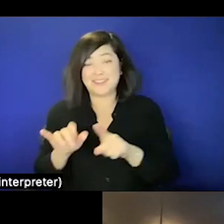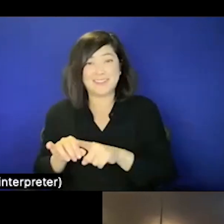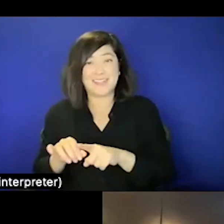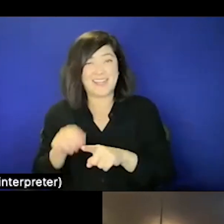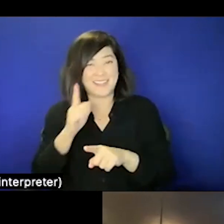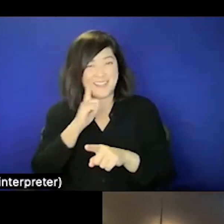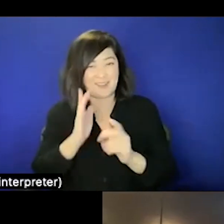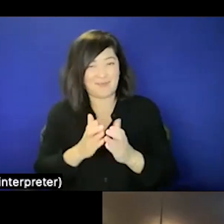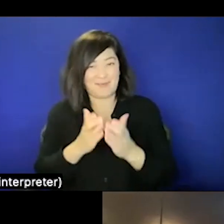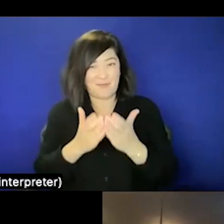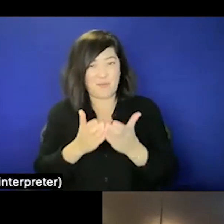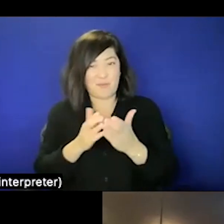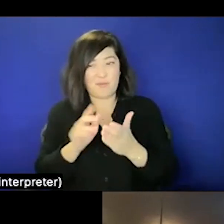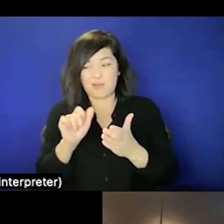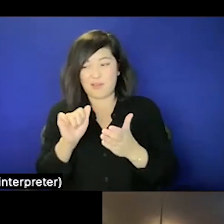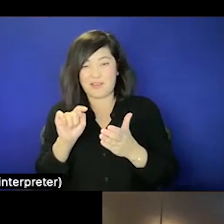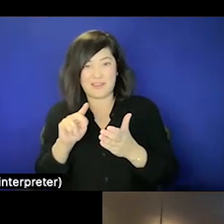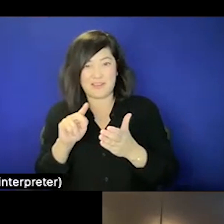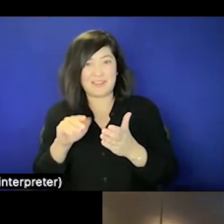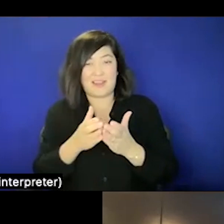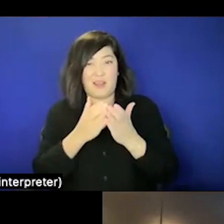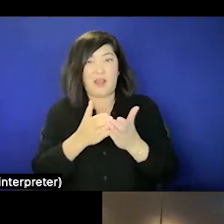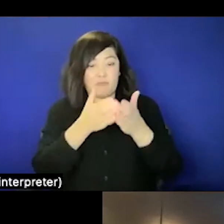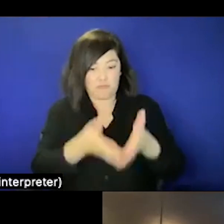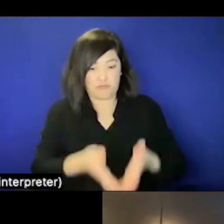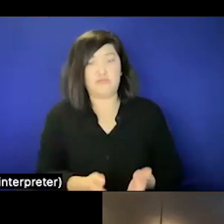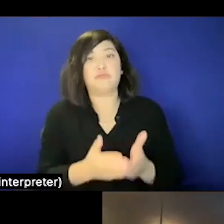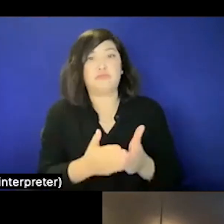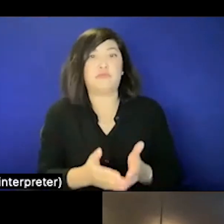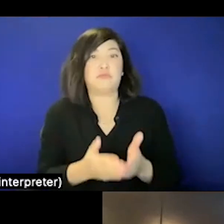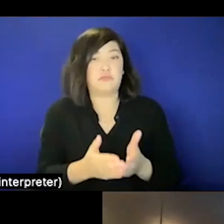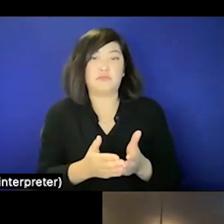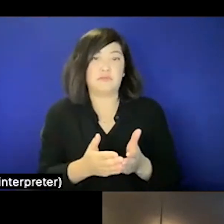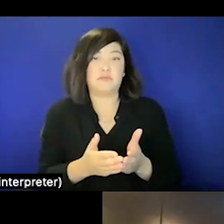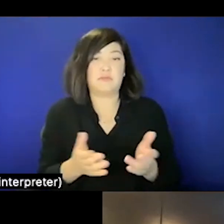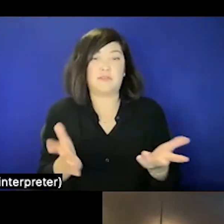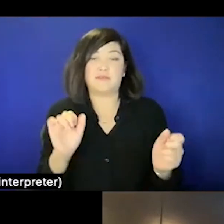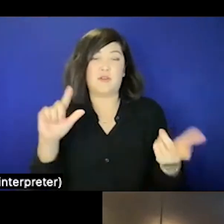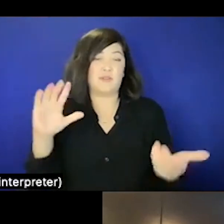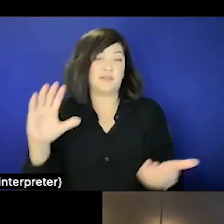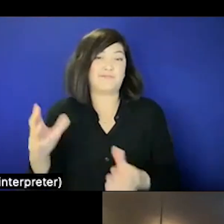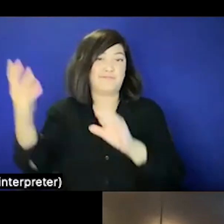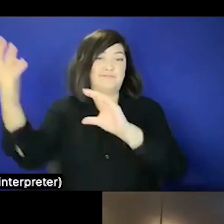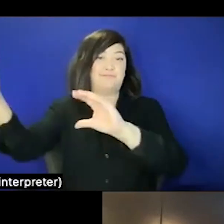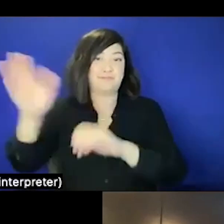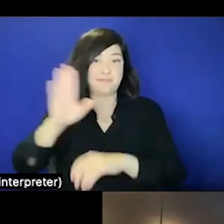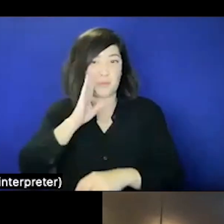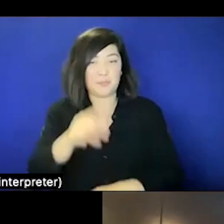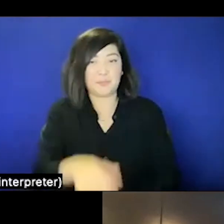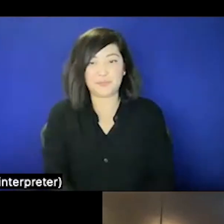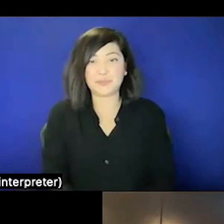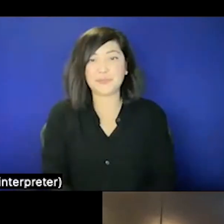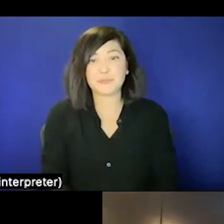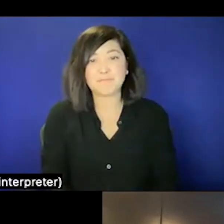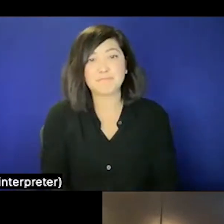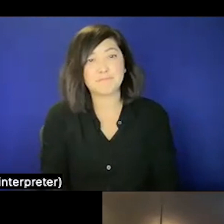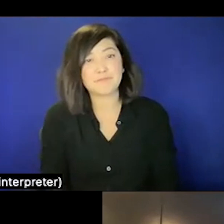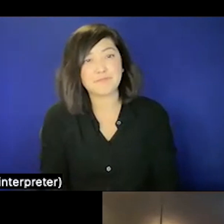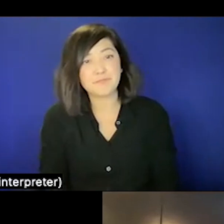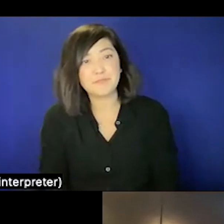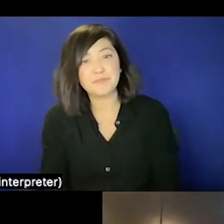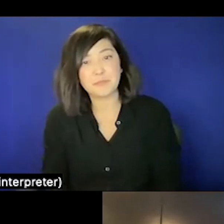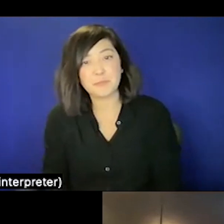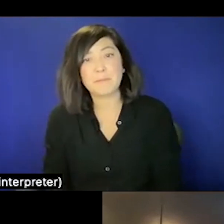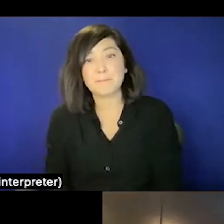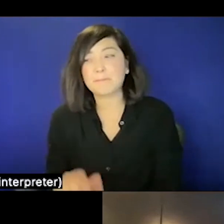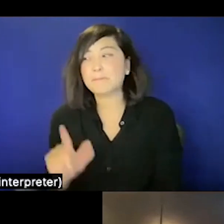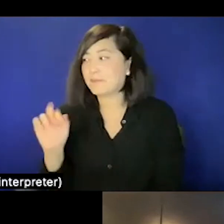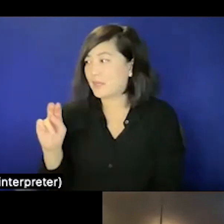have to solve in a global sense. Lauren: Yeah, I agree.